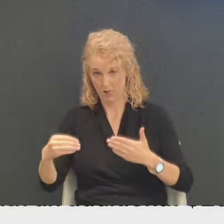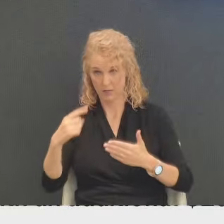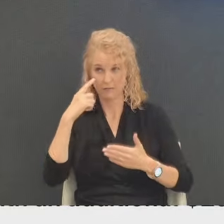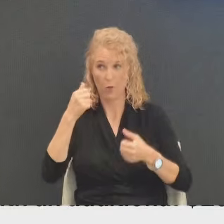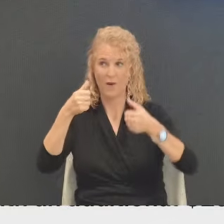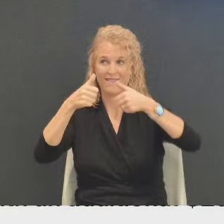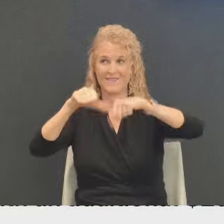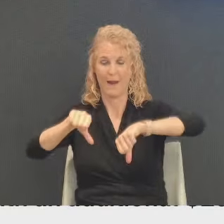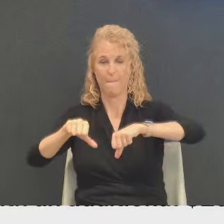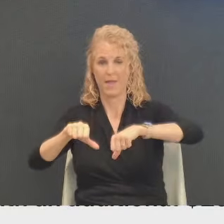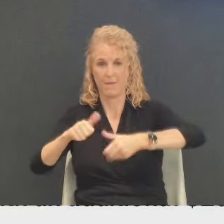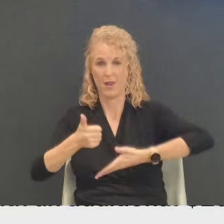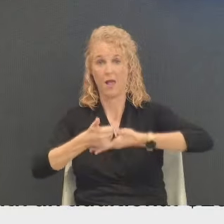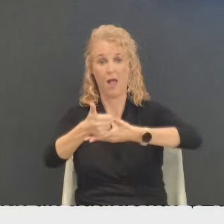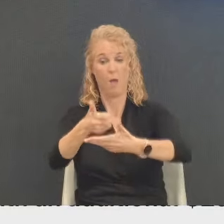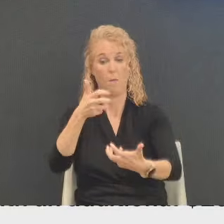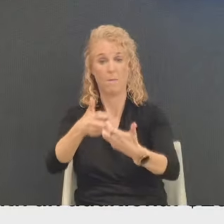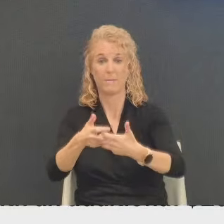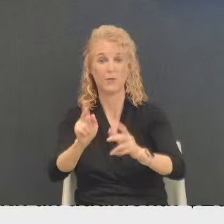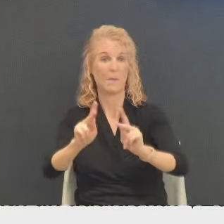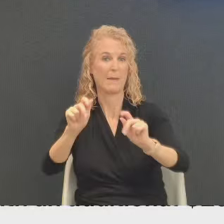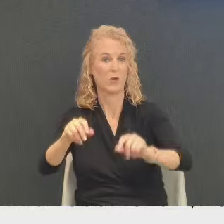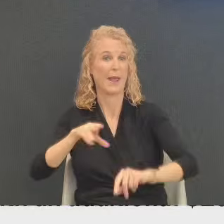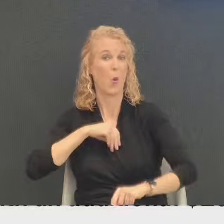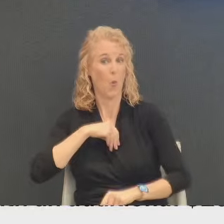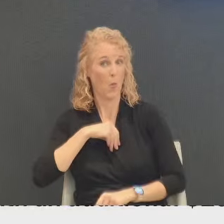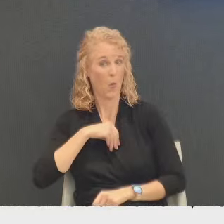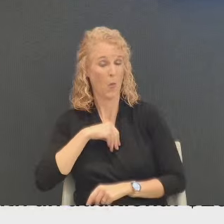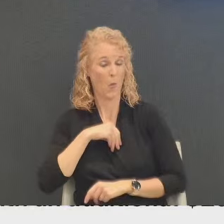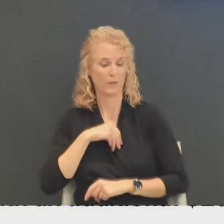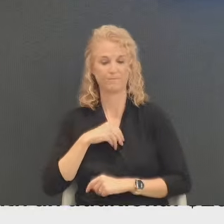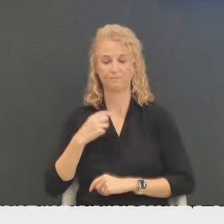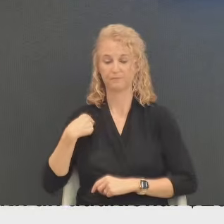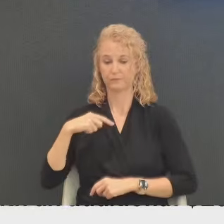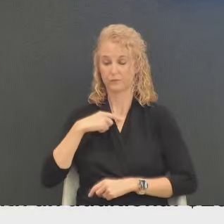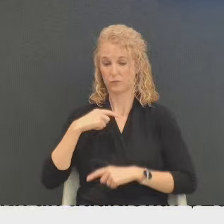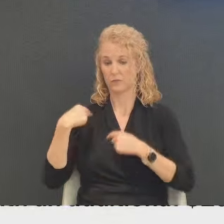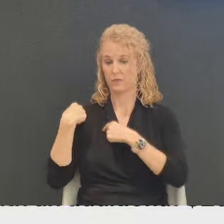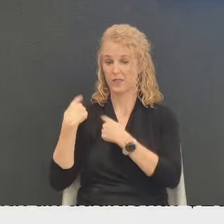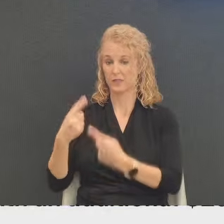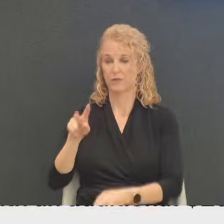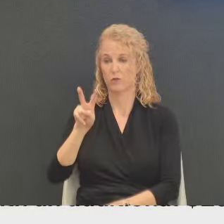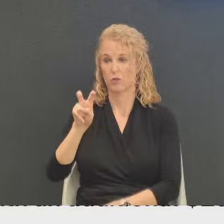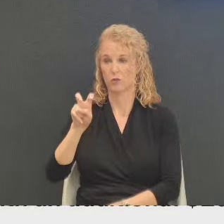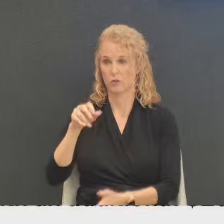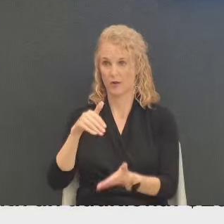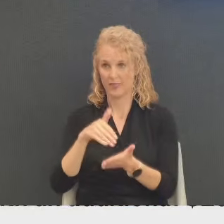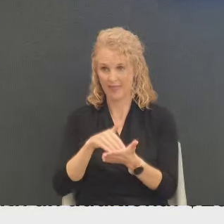assistance so you can own property. The county has invested a total of $200,000 into this program and